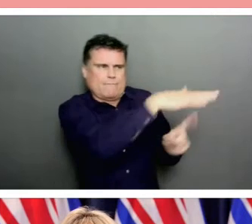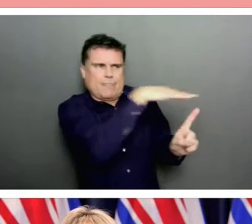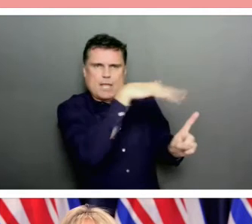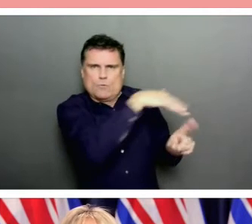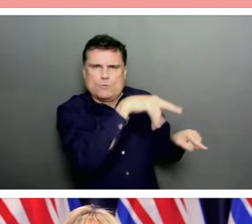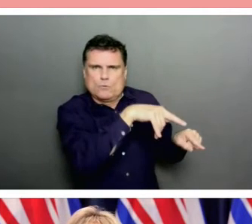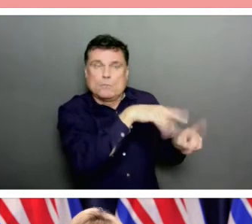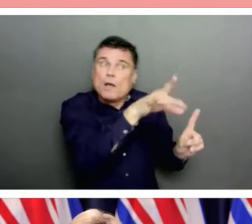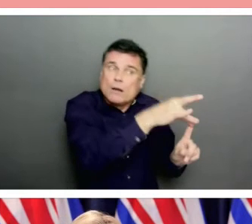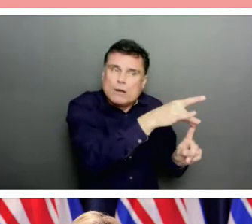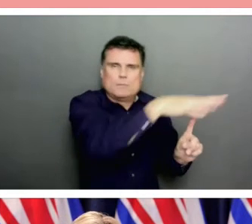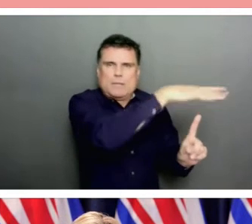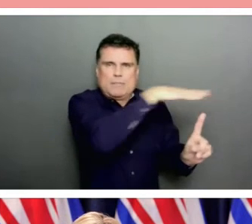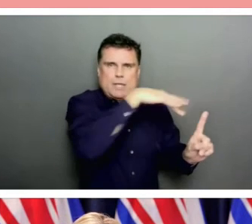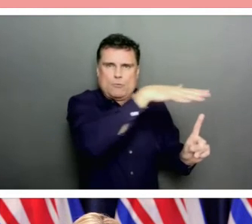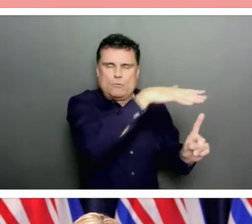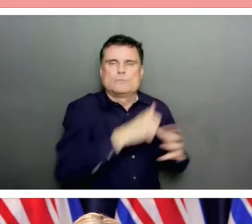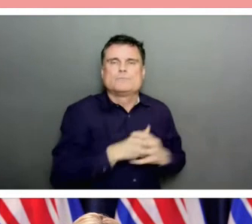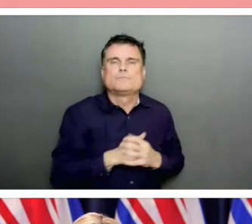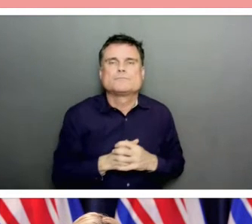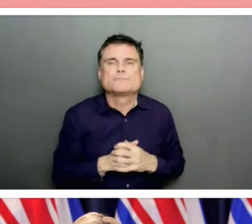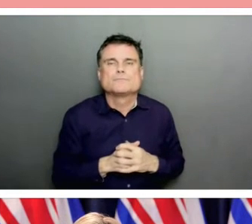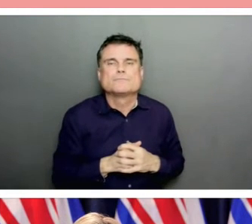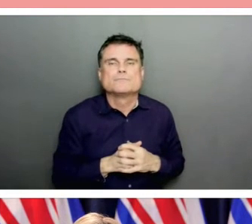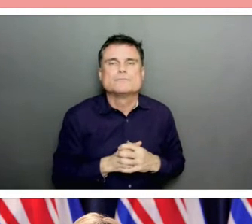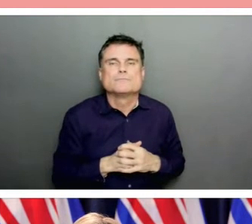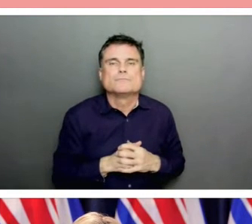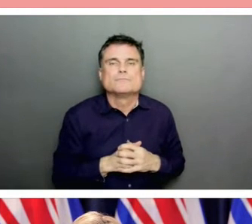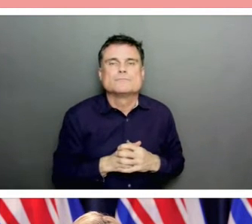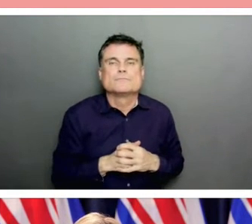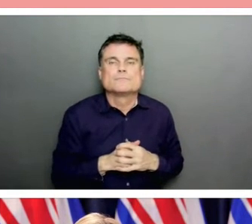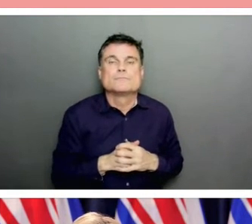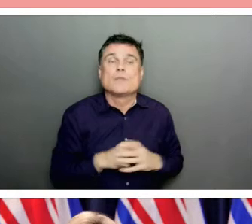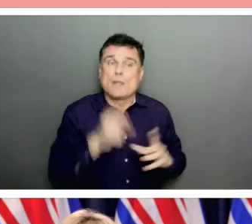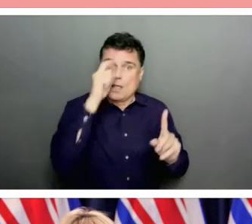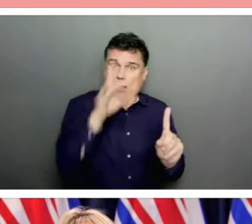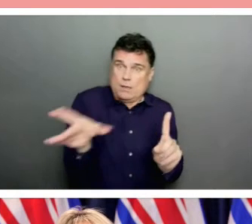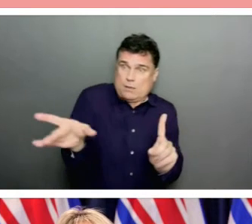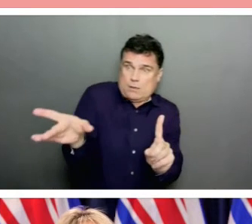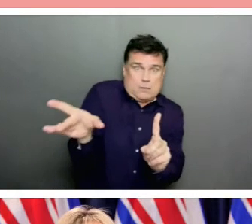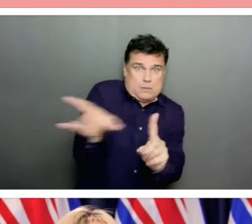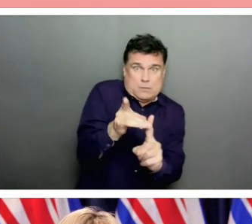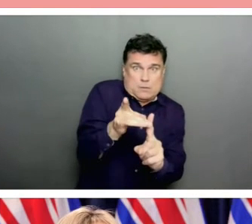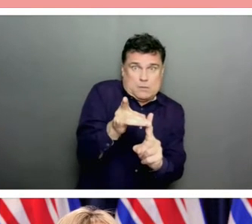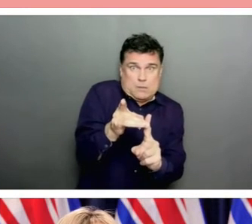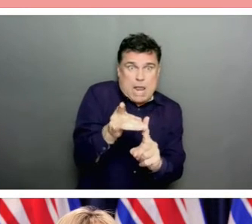have even an exposure event in schools. They had trans transmission in about 10 per